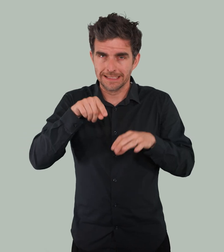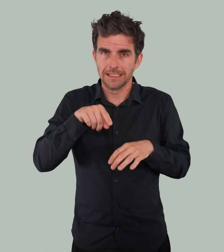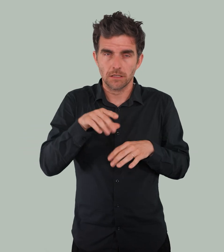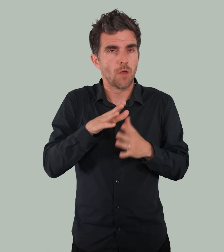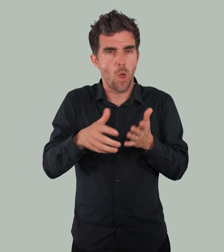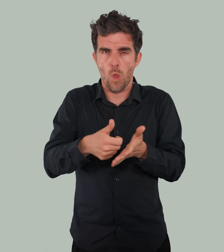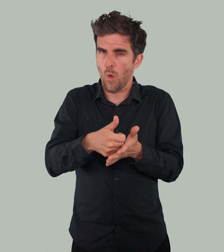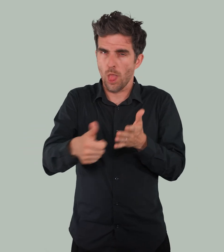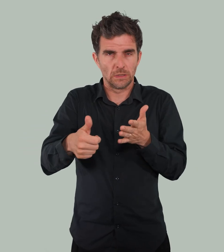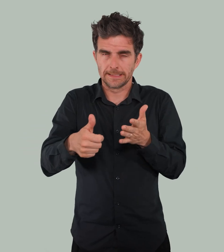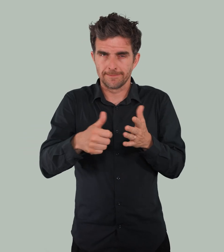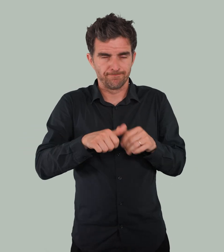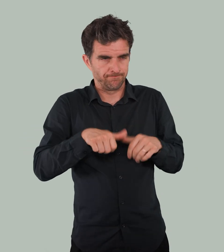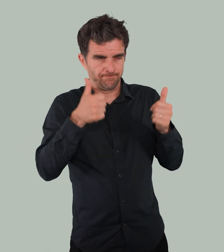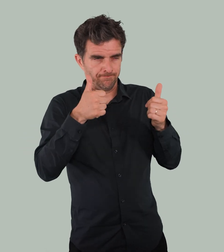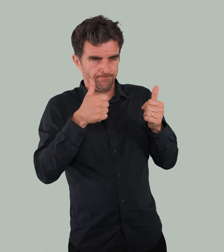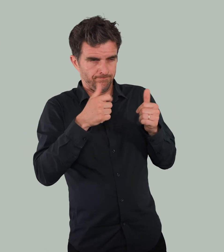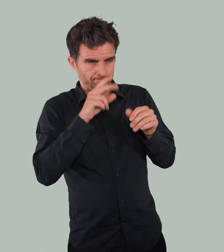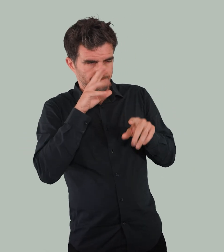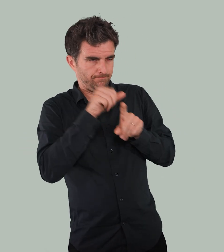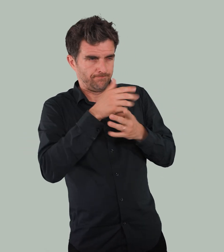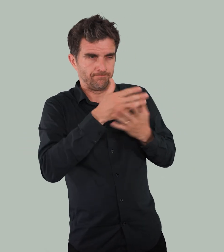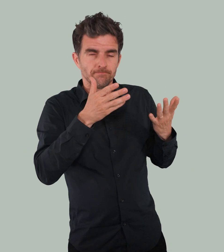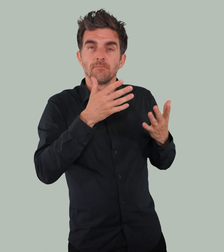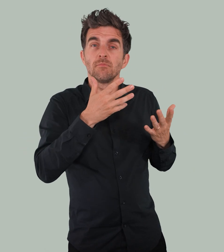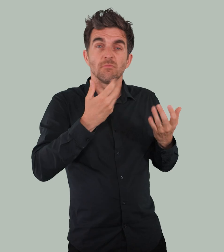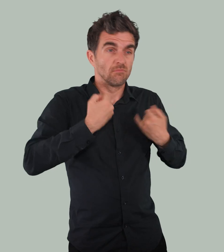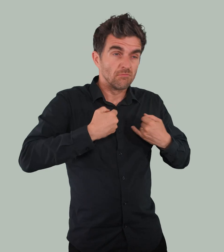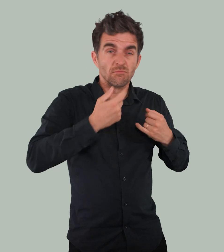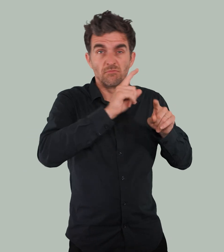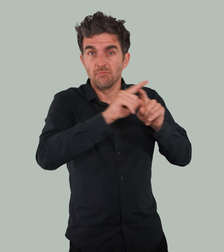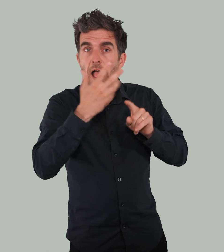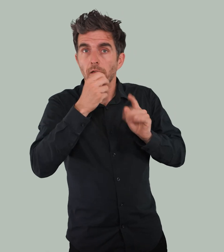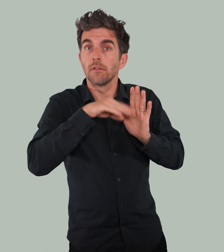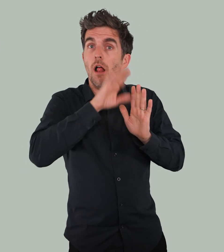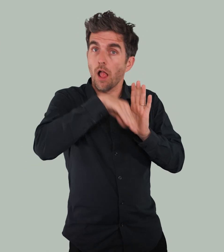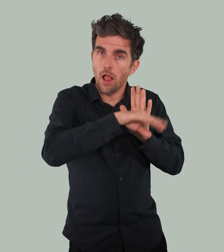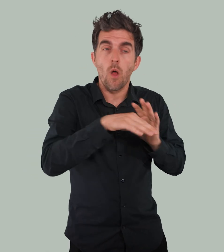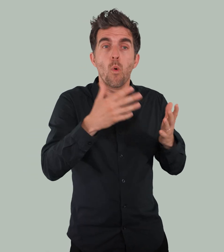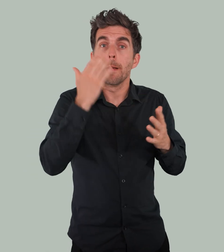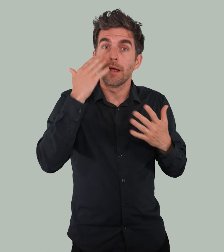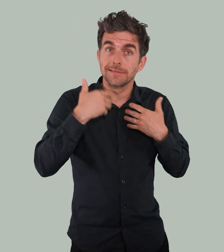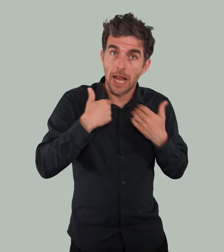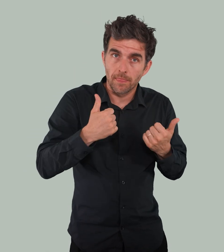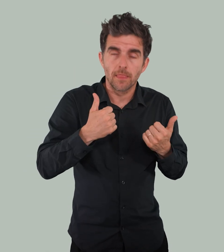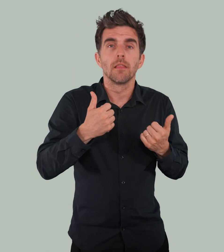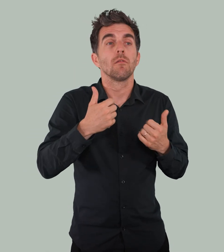do not always reflect fluctuating conditions, mental health conditions,